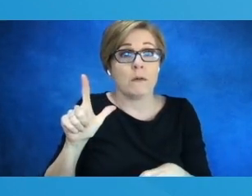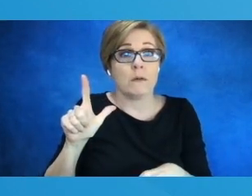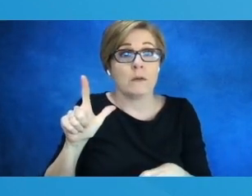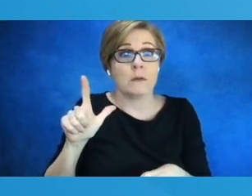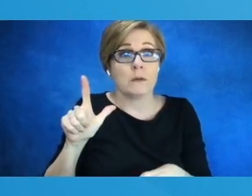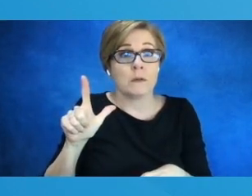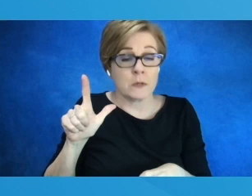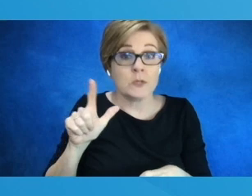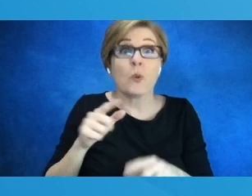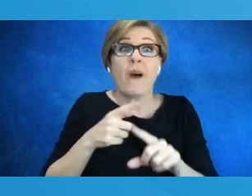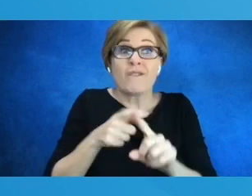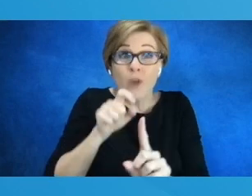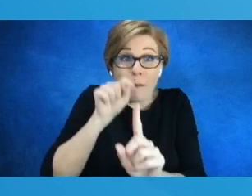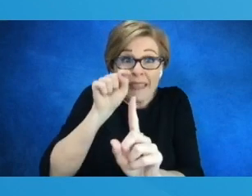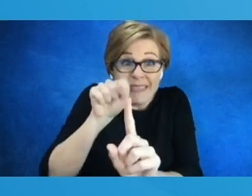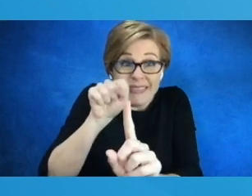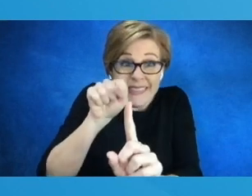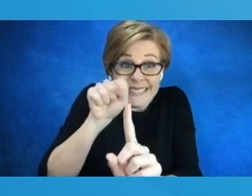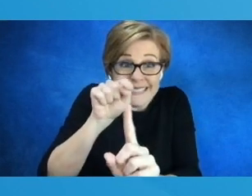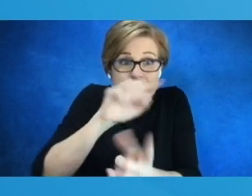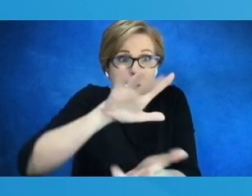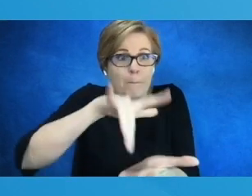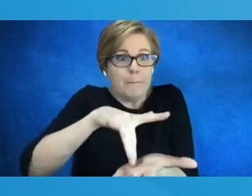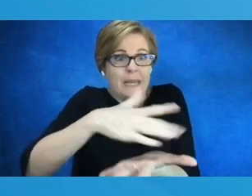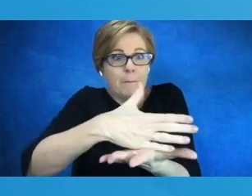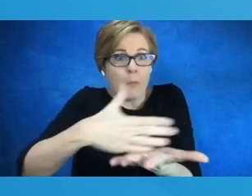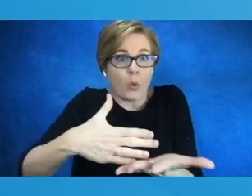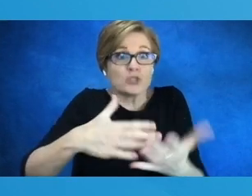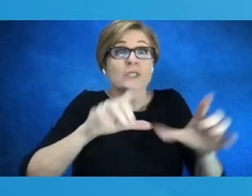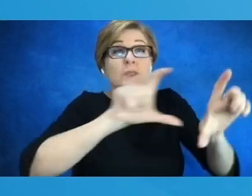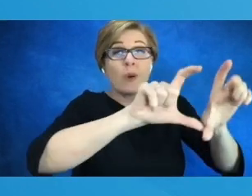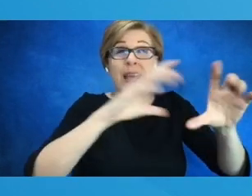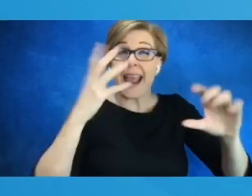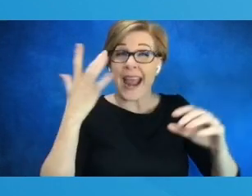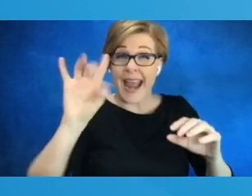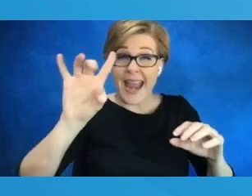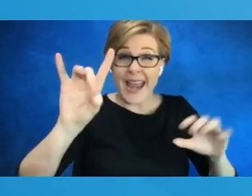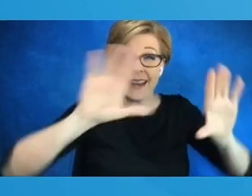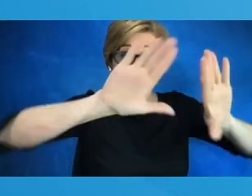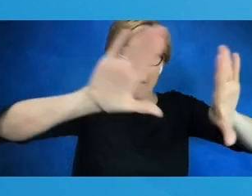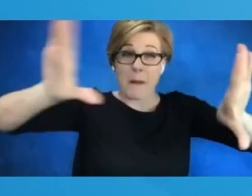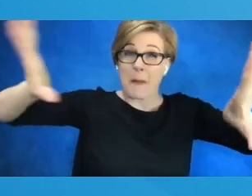So, if you're standing midway through Pickett's Charge in the Hirshhorn, you can peek through